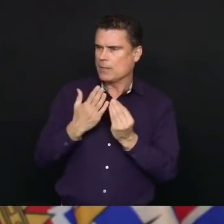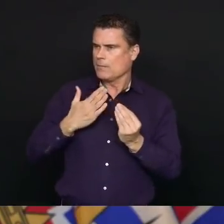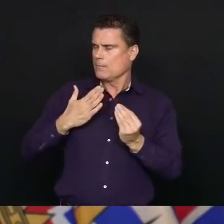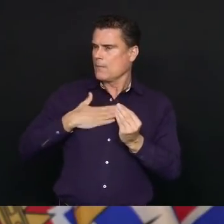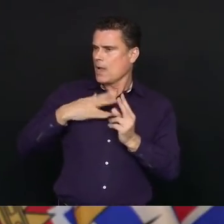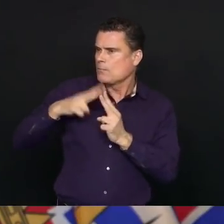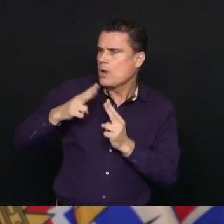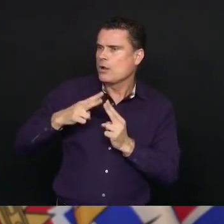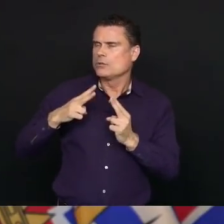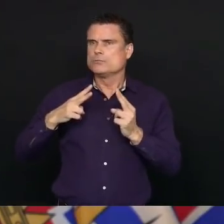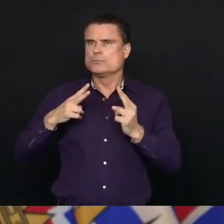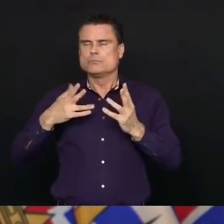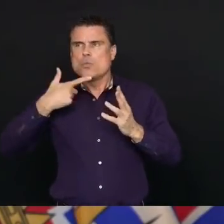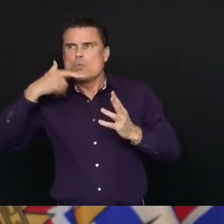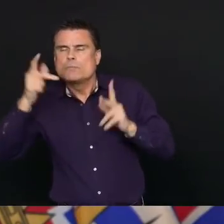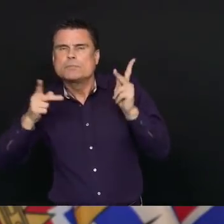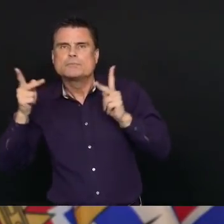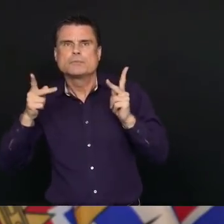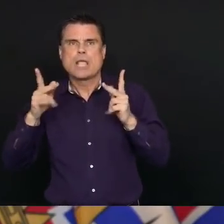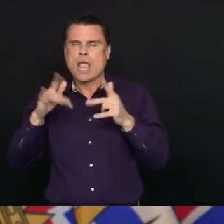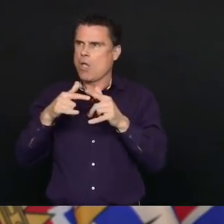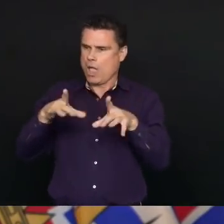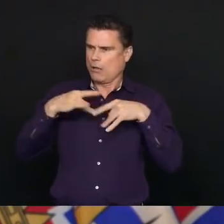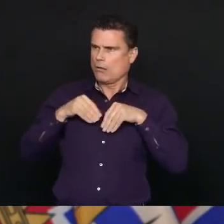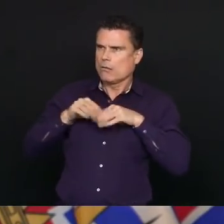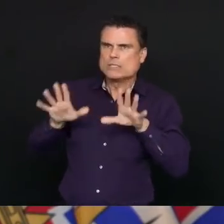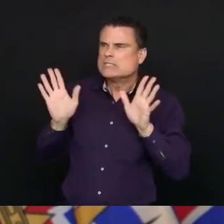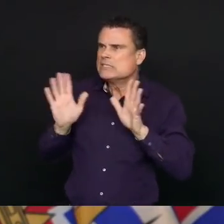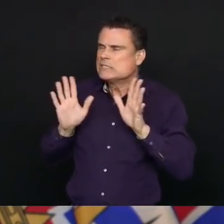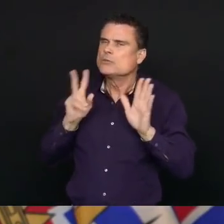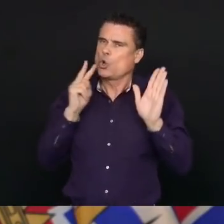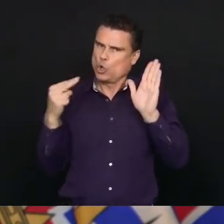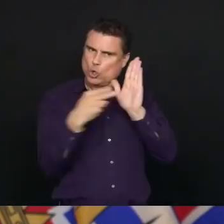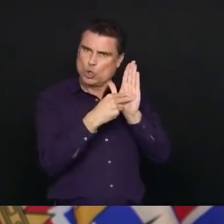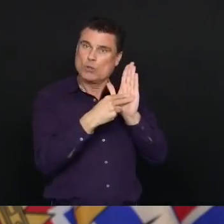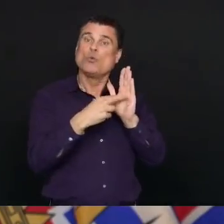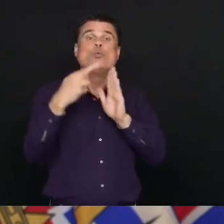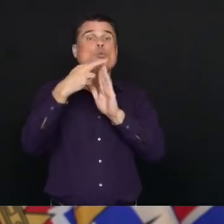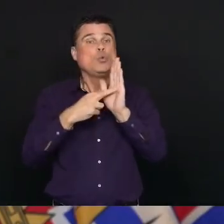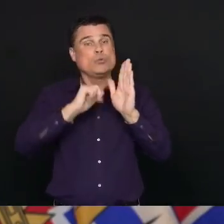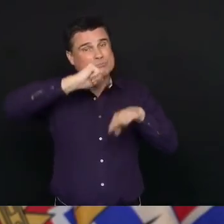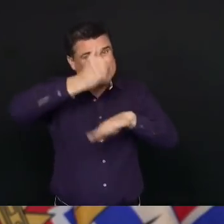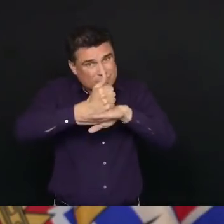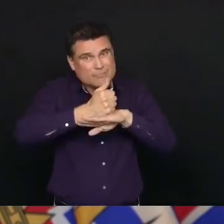that are going to suffer if we bring it into our community. So we have to take reasonable measures